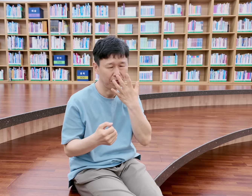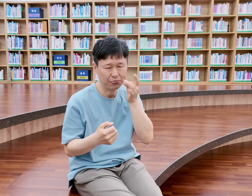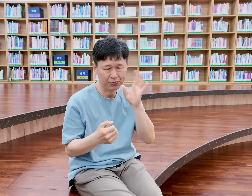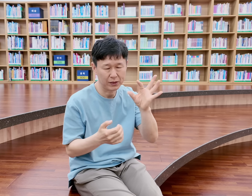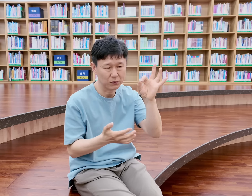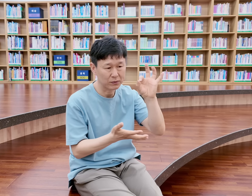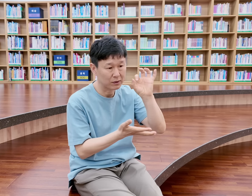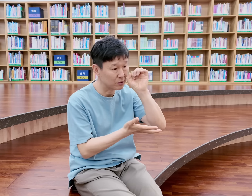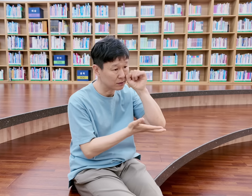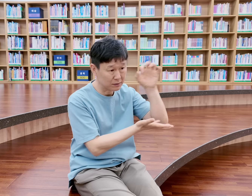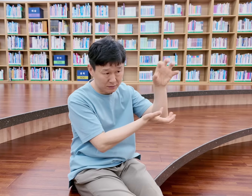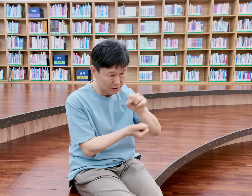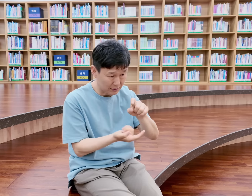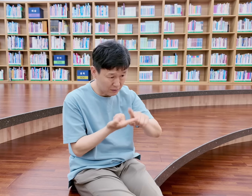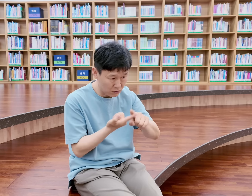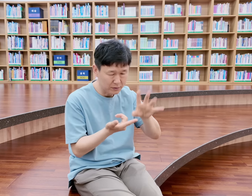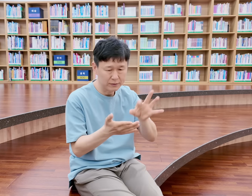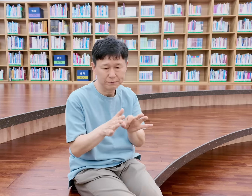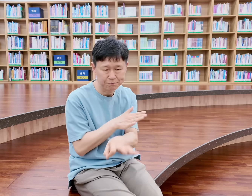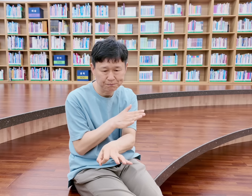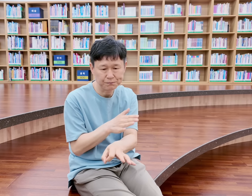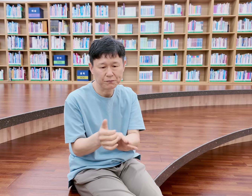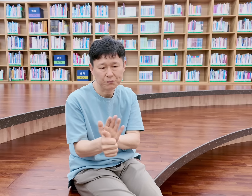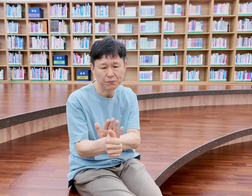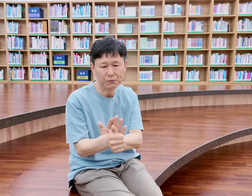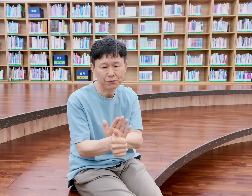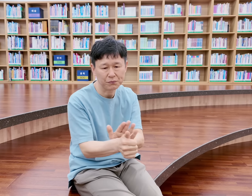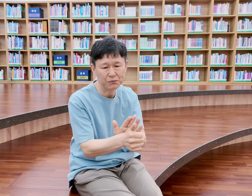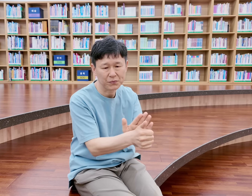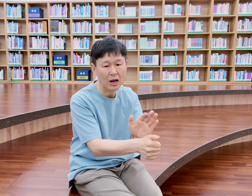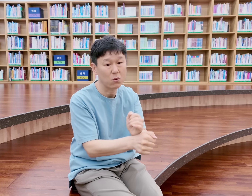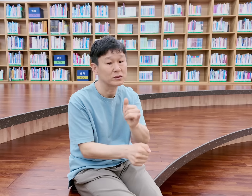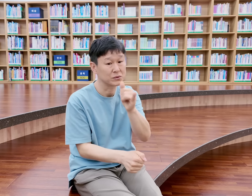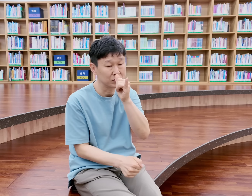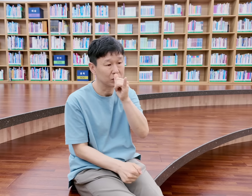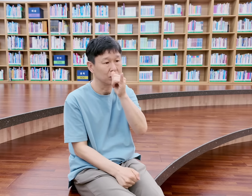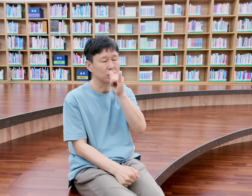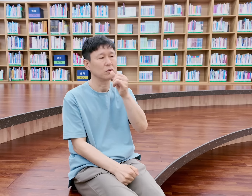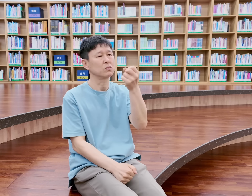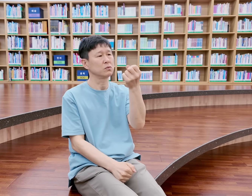If the budget is secured, the library unconditionally allocates the budget to experiential events.